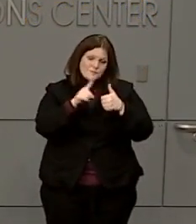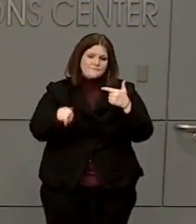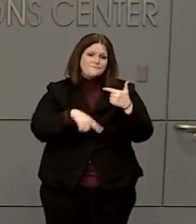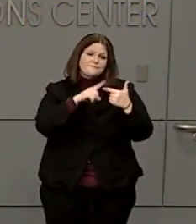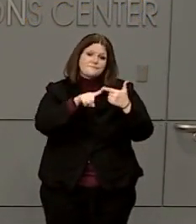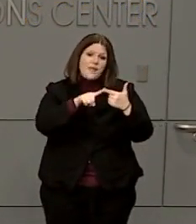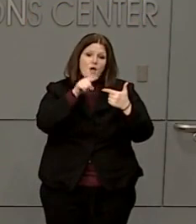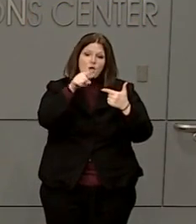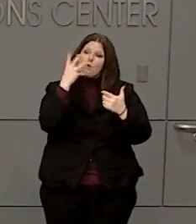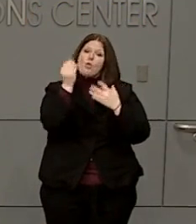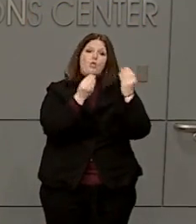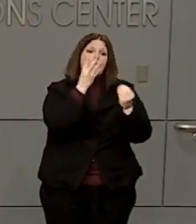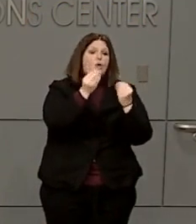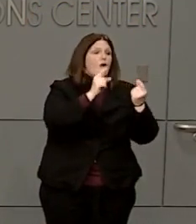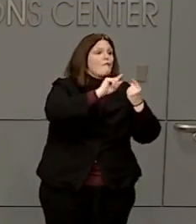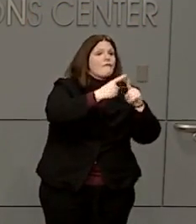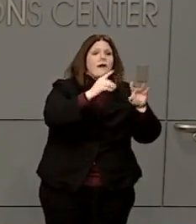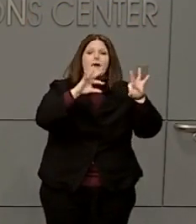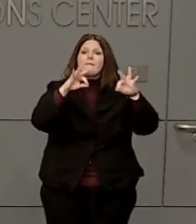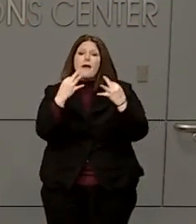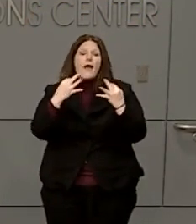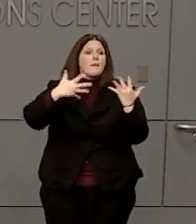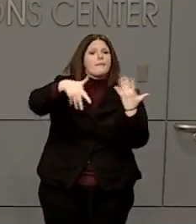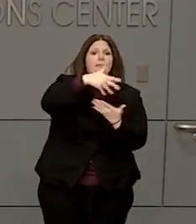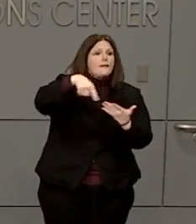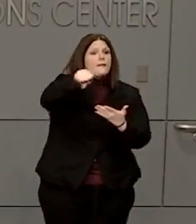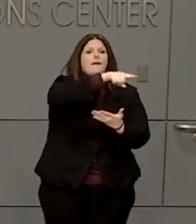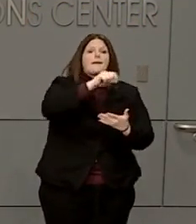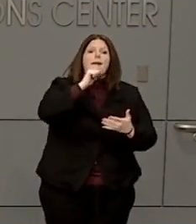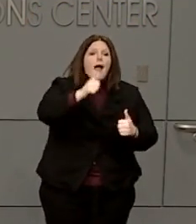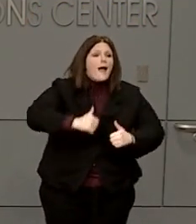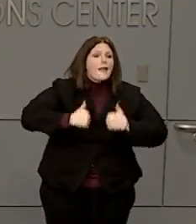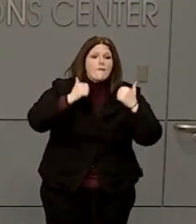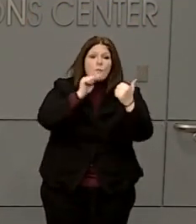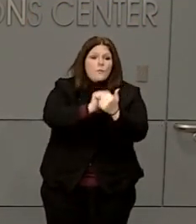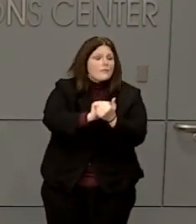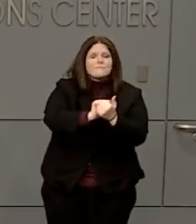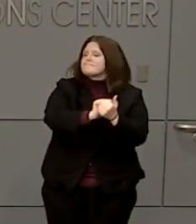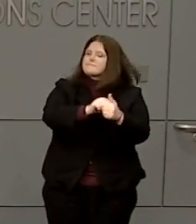SECOND, DO NOT GATHER WITH PEOPLE THAT YOU DO NOT LIVE WITH.